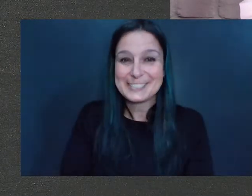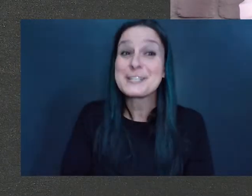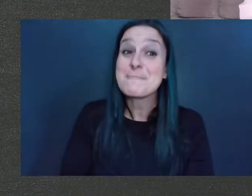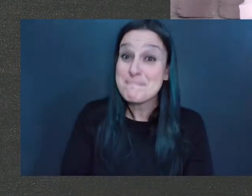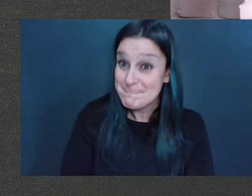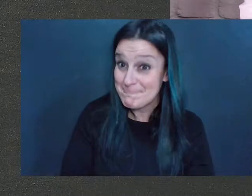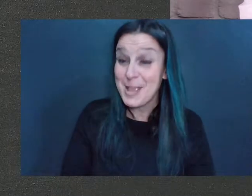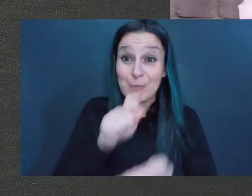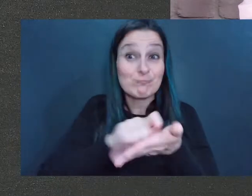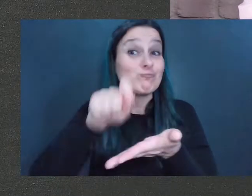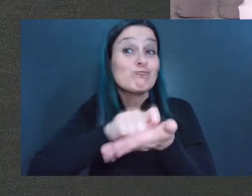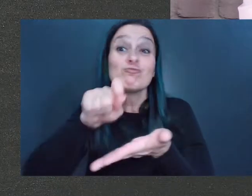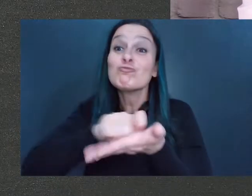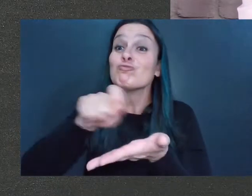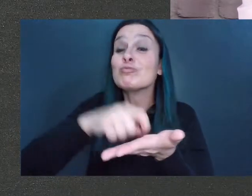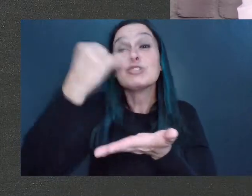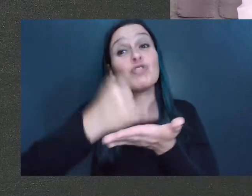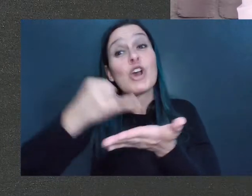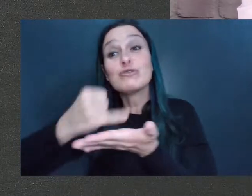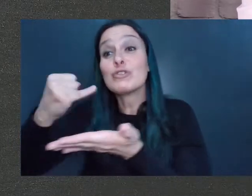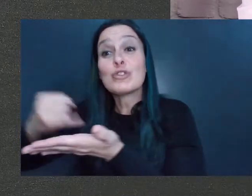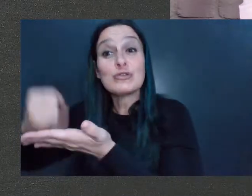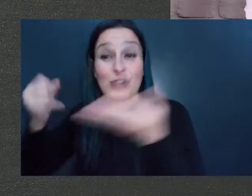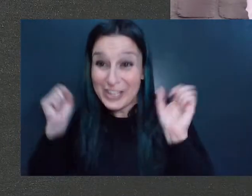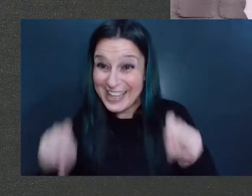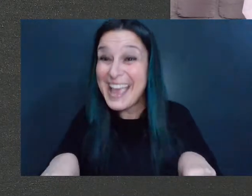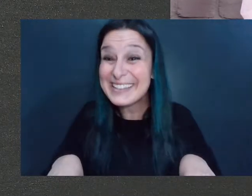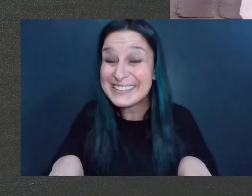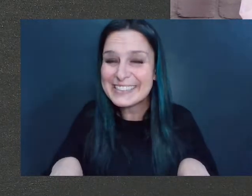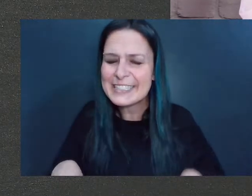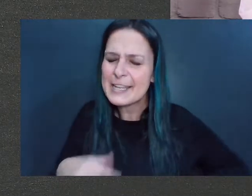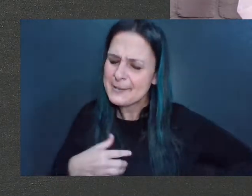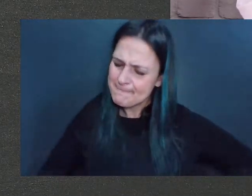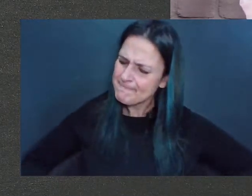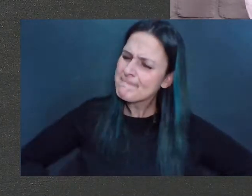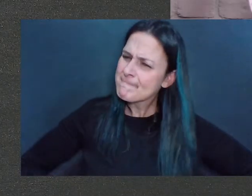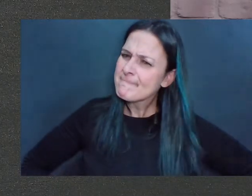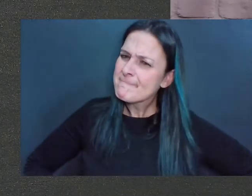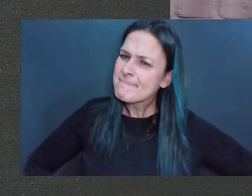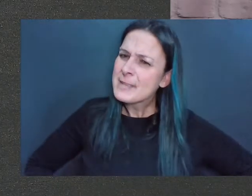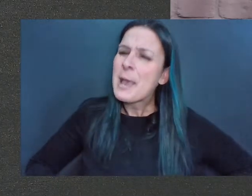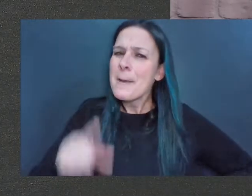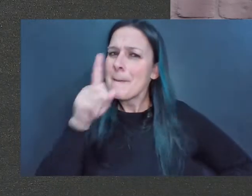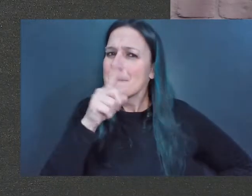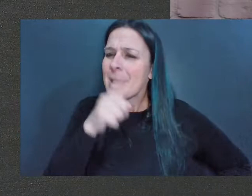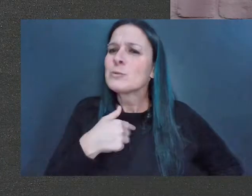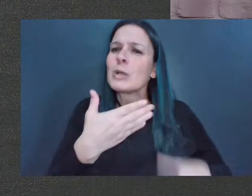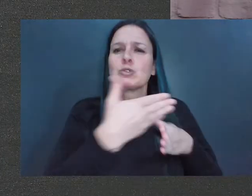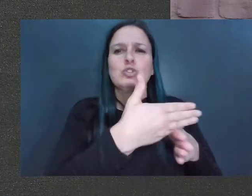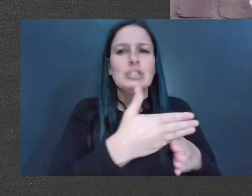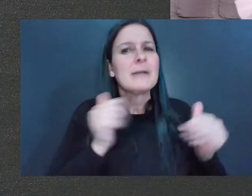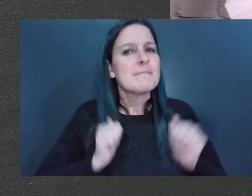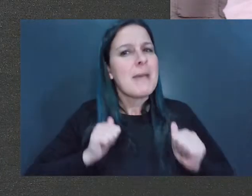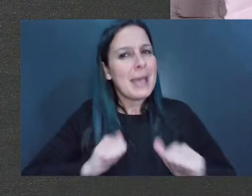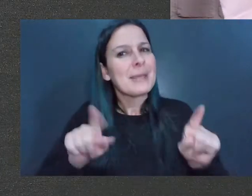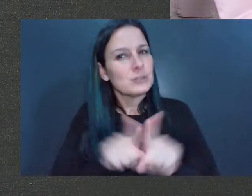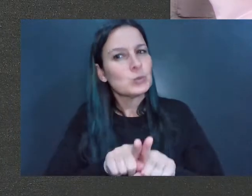He can write lots of things and draw lots of things with those. He'll probably want to share your backpack too. Little backpack.